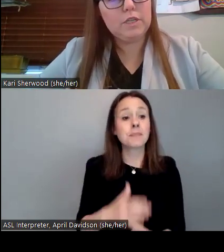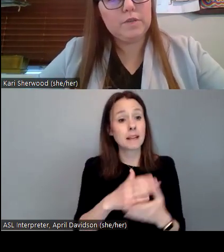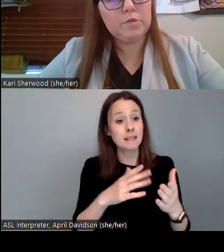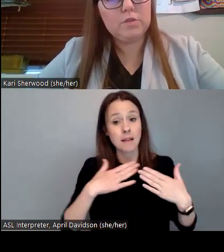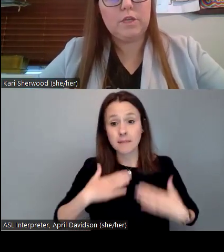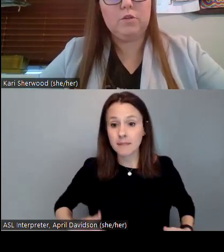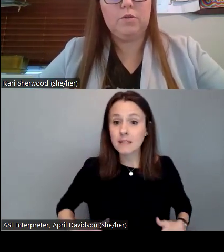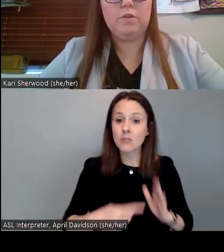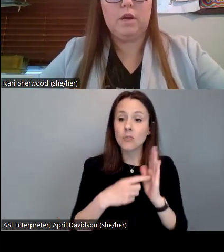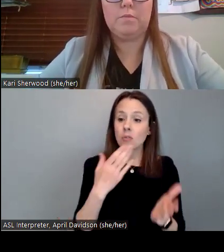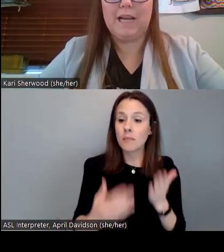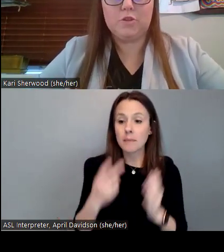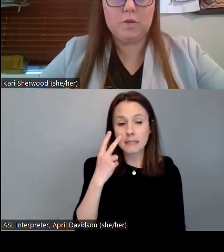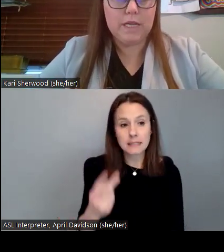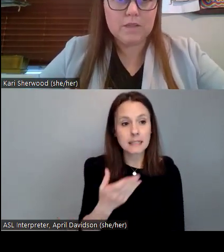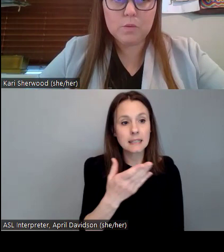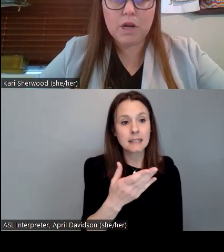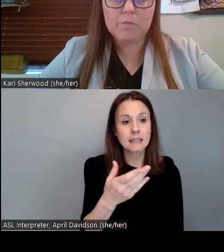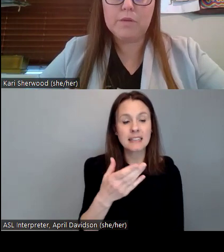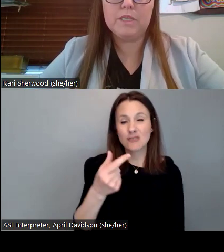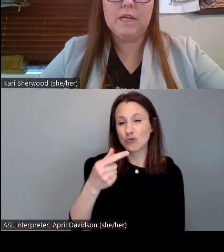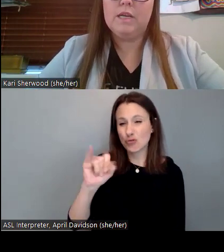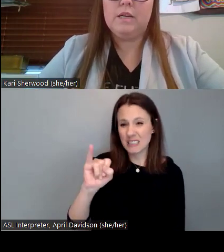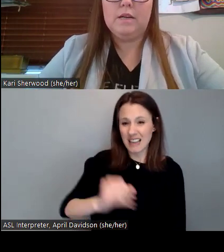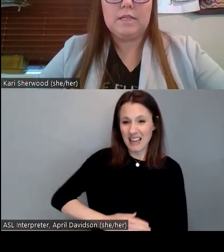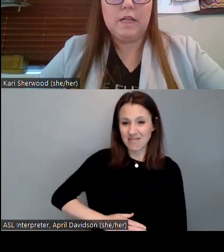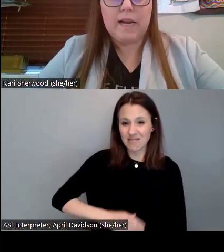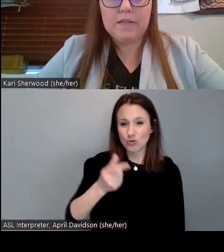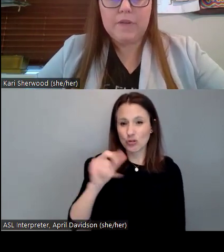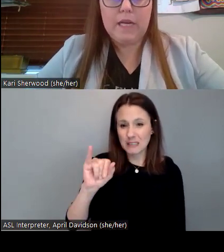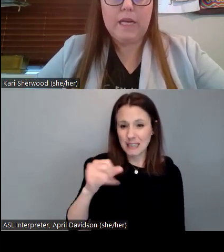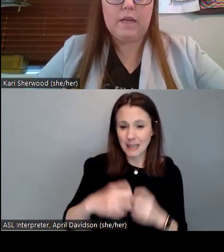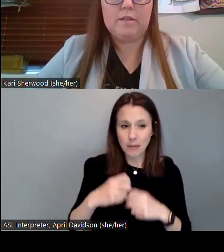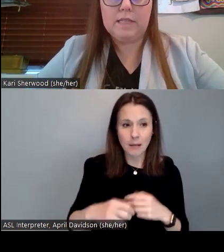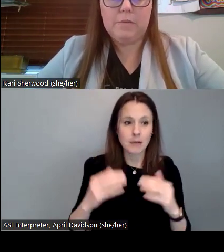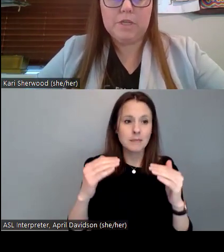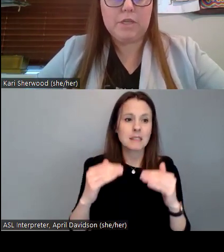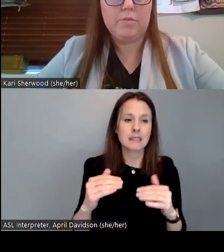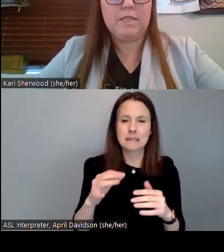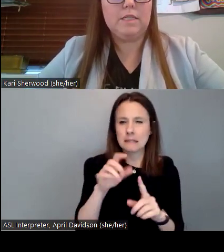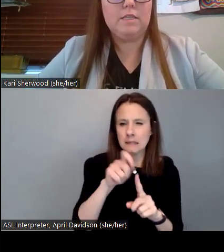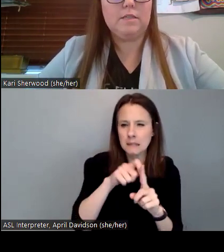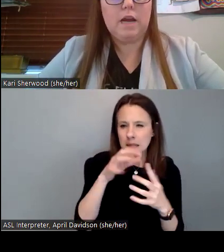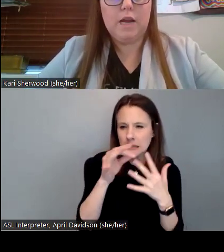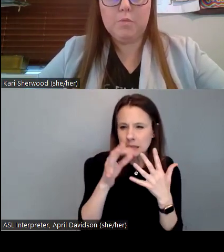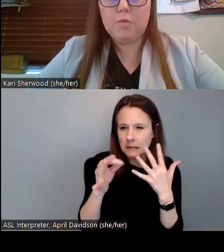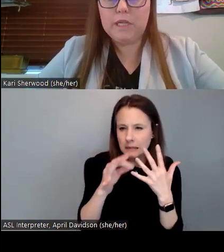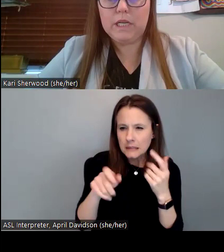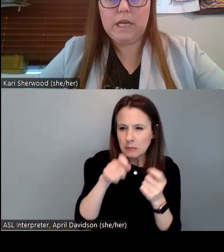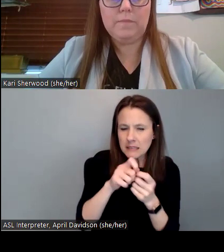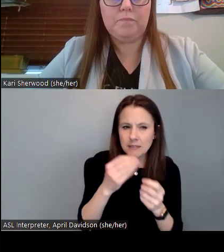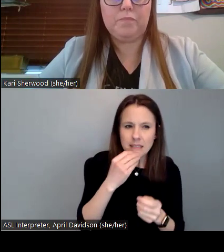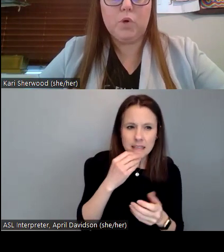individuals include gastrointestinal problems, selective eating, sleep disturbances, hypermobility,